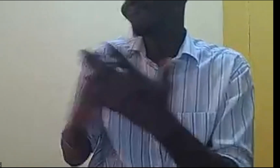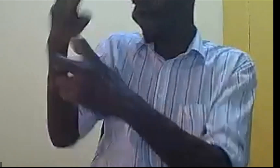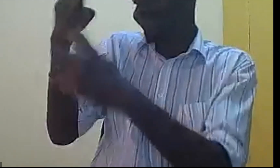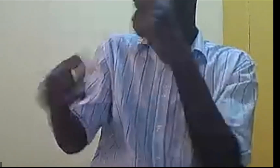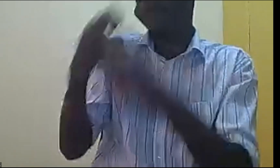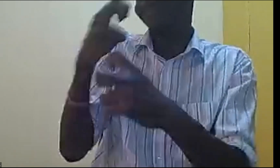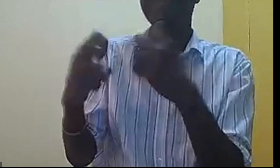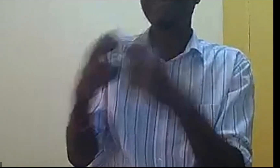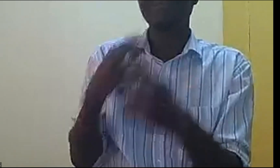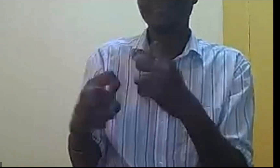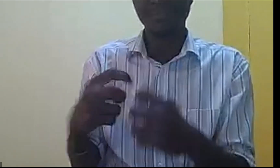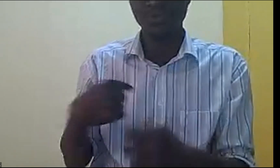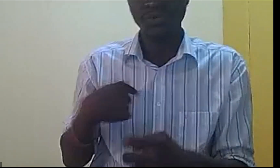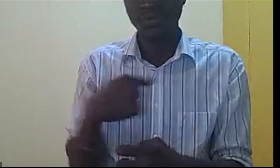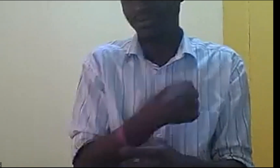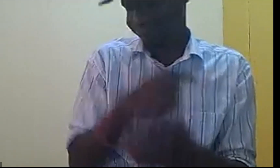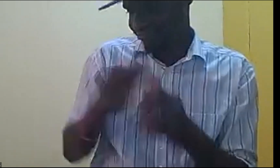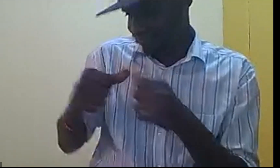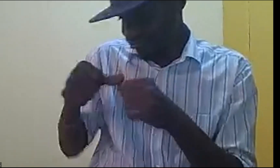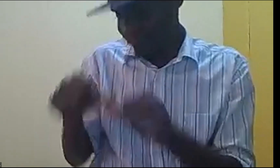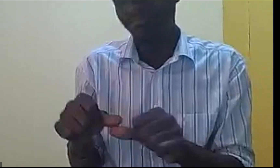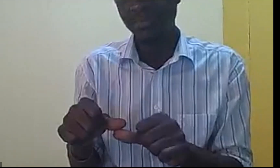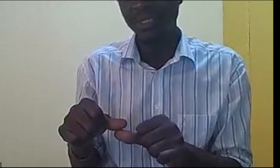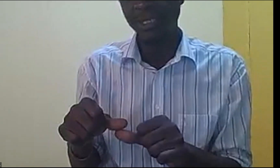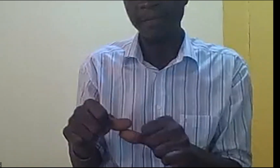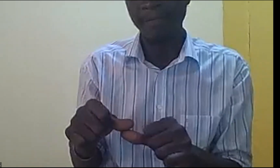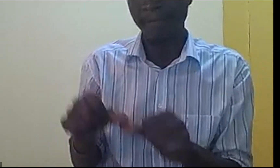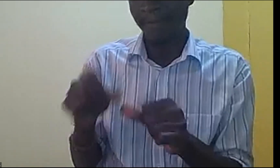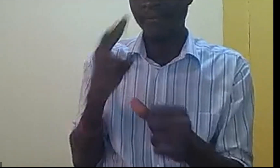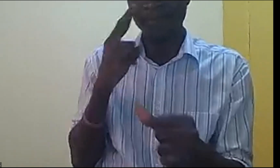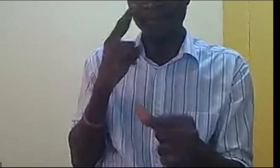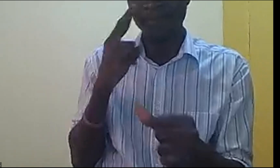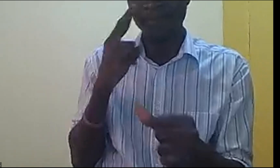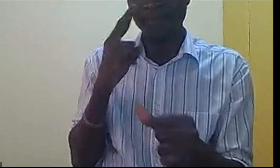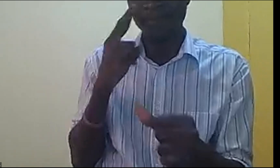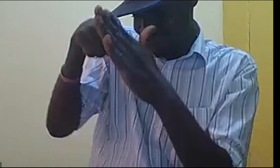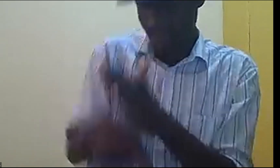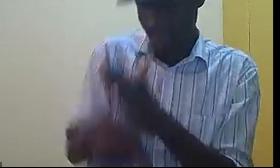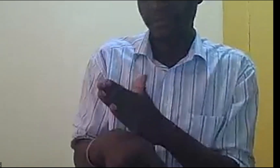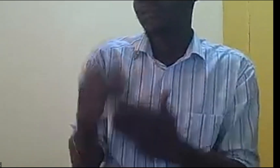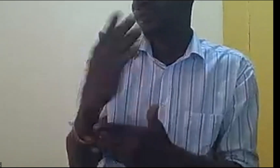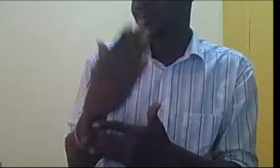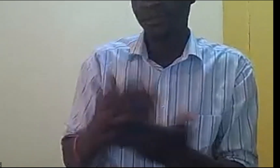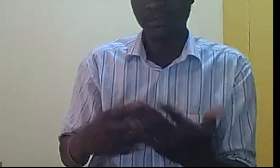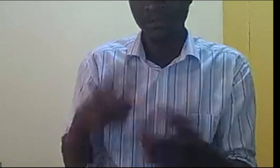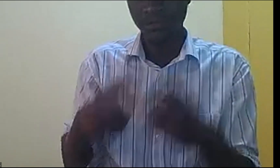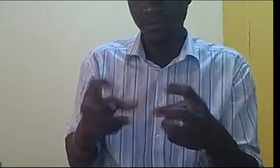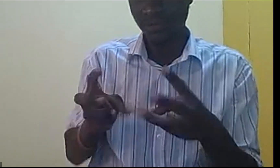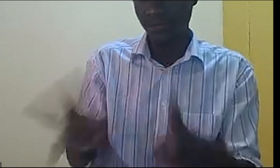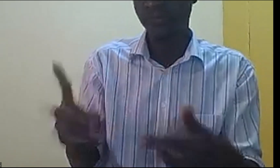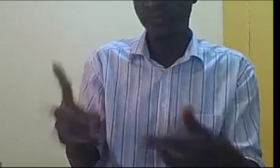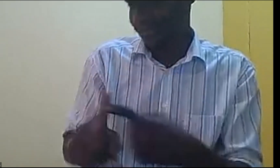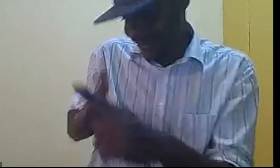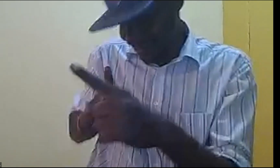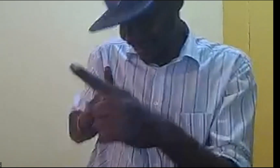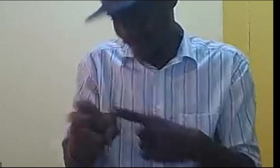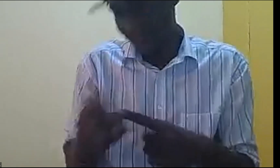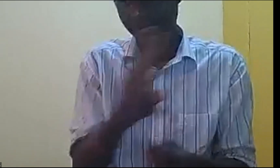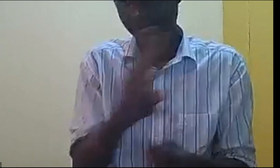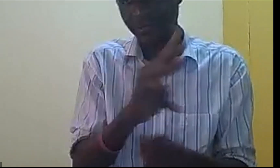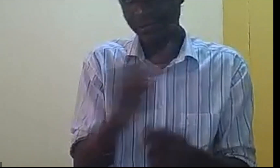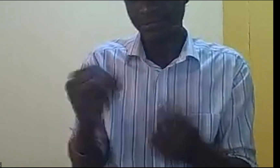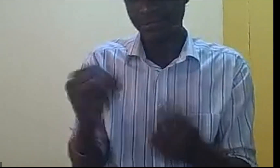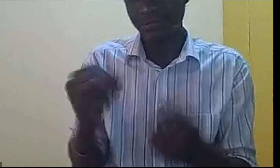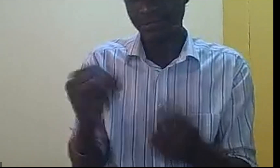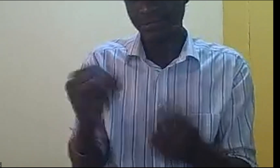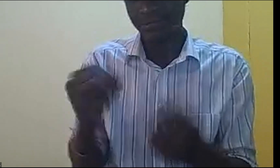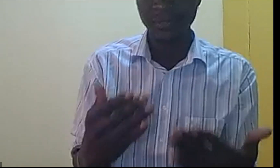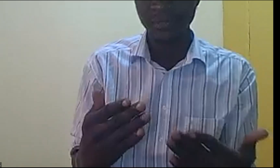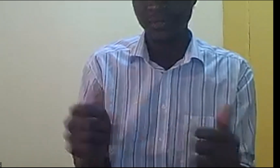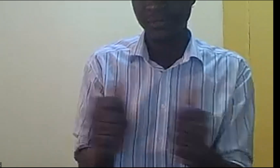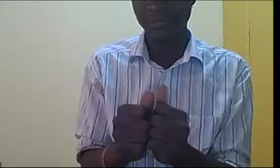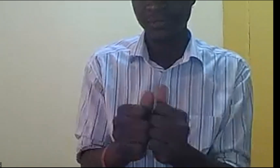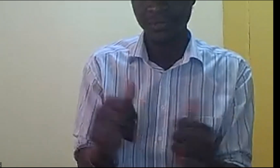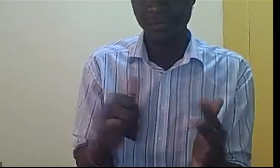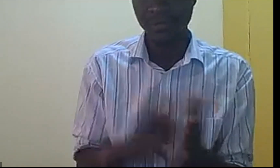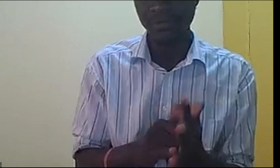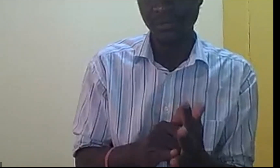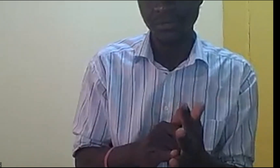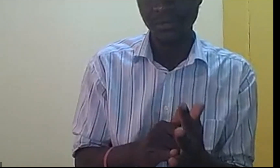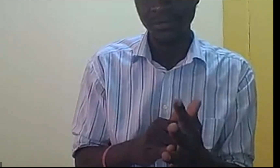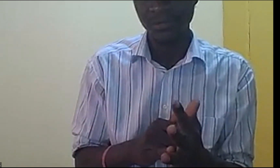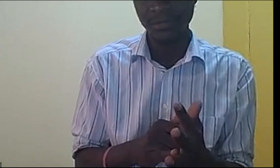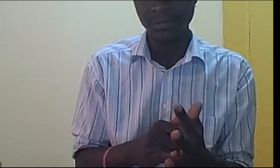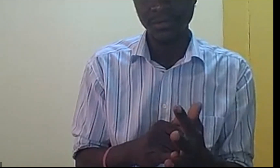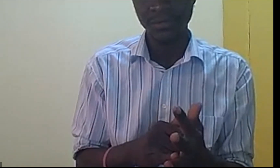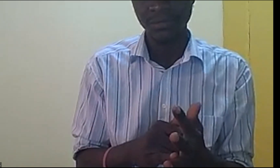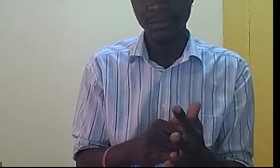Sorry, Evelyn, we are unable to hear you.